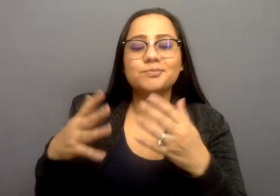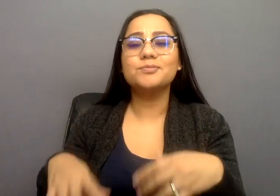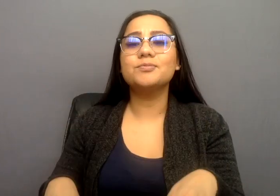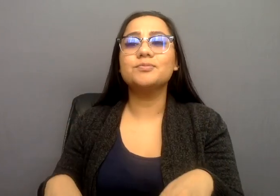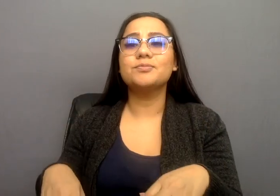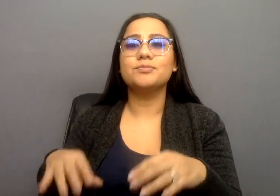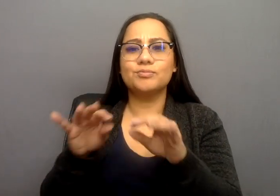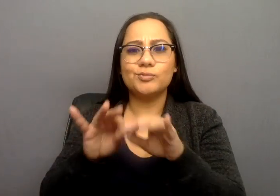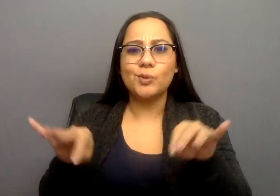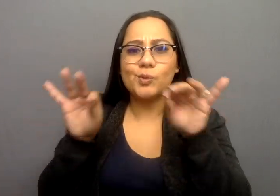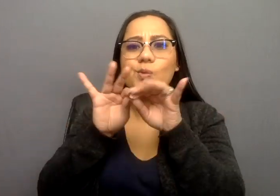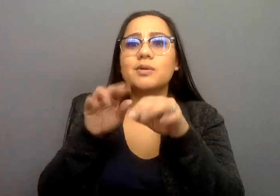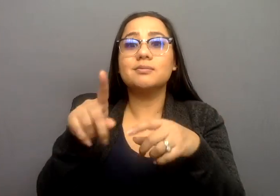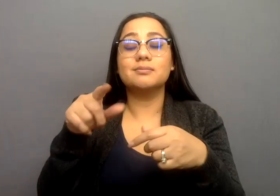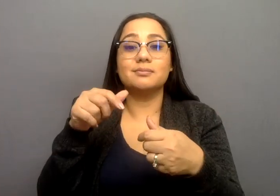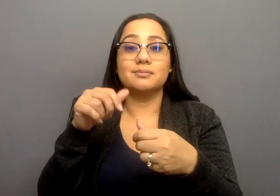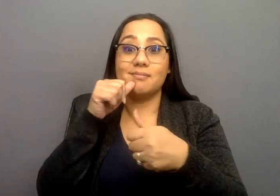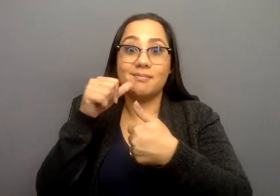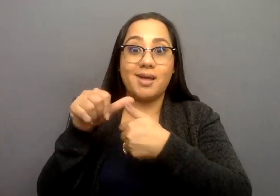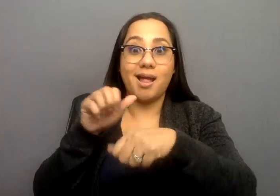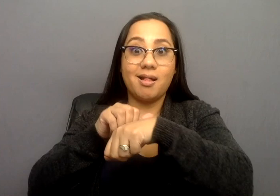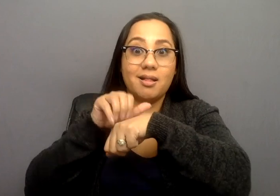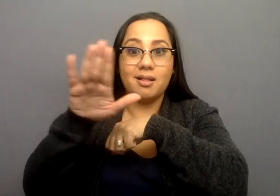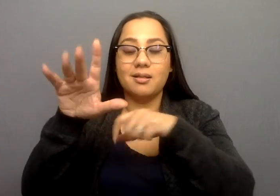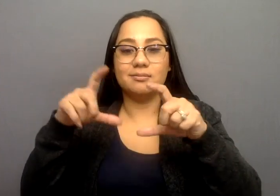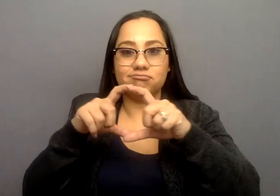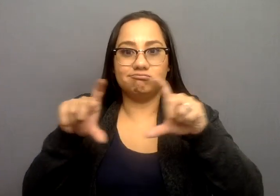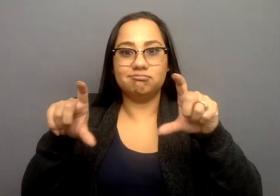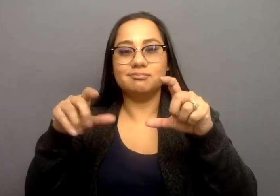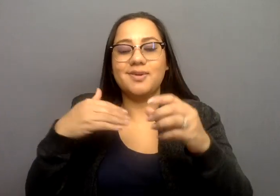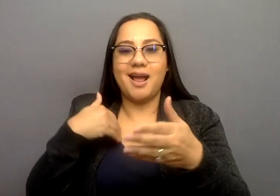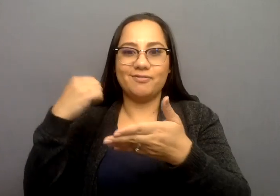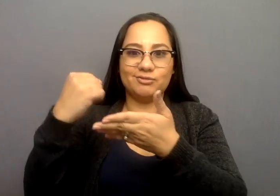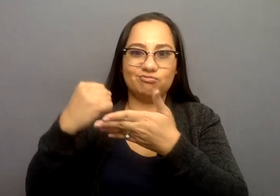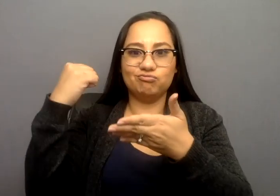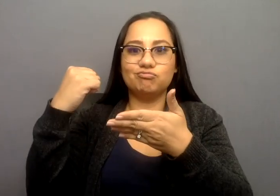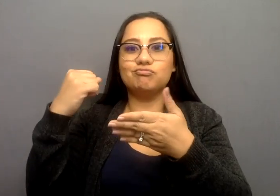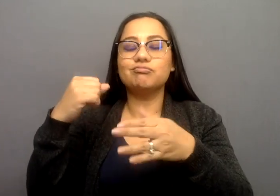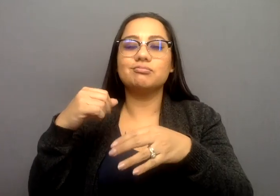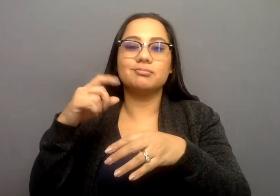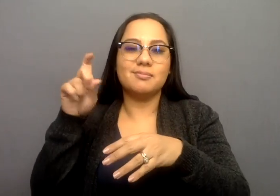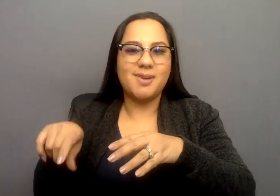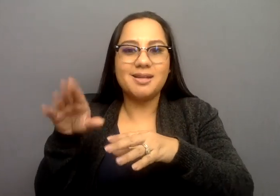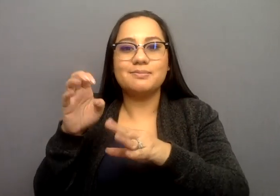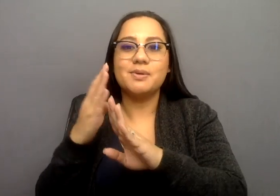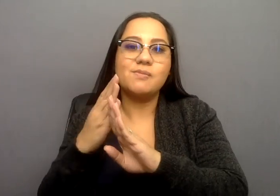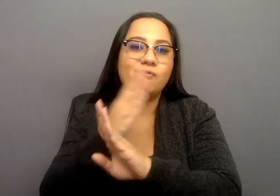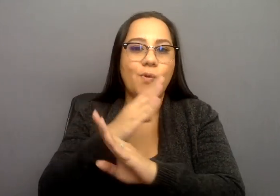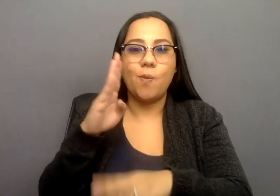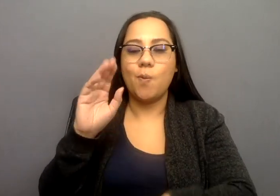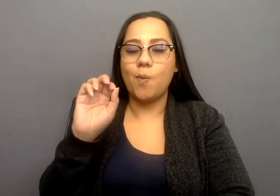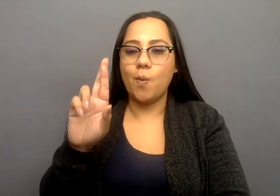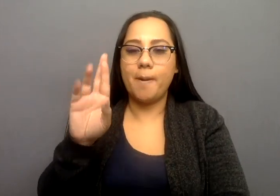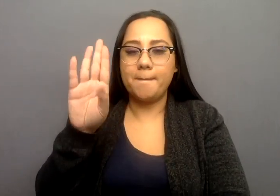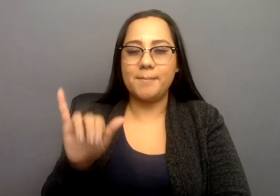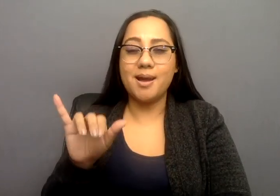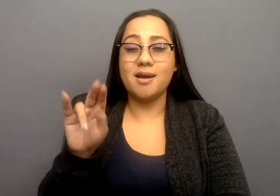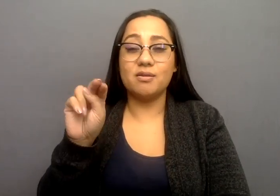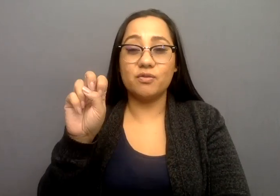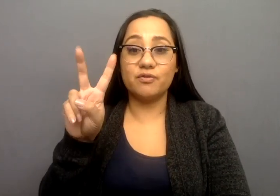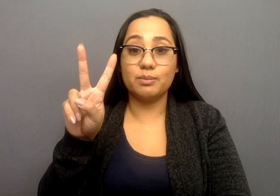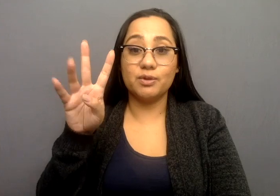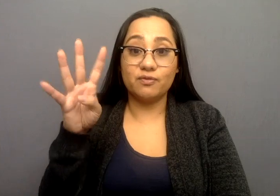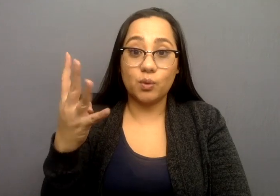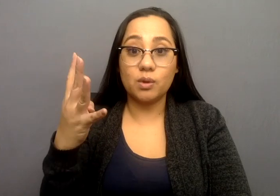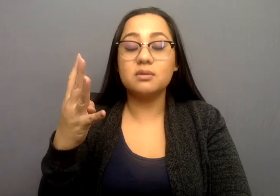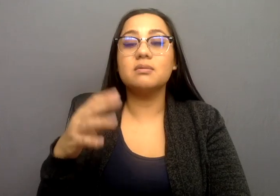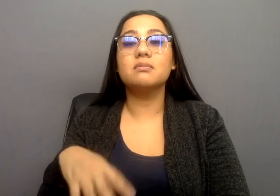This means that claims must be postmarked by November 4.